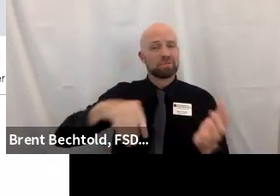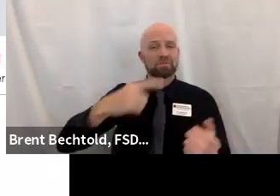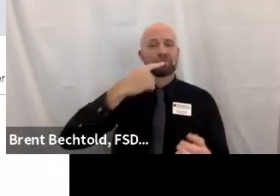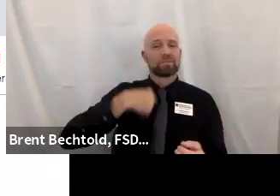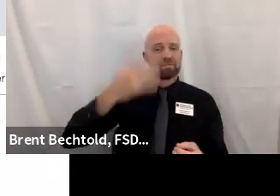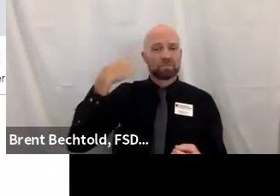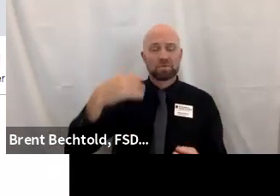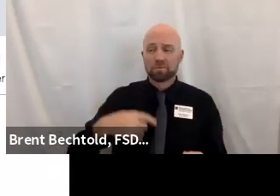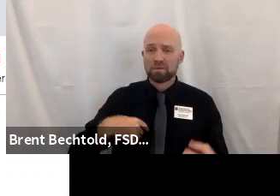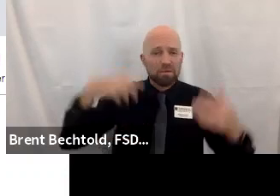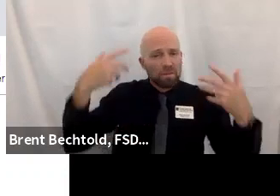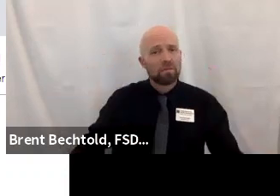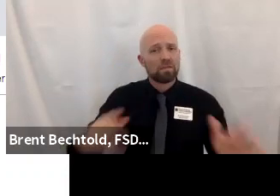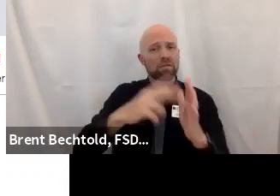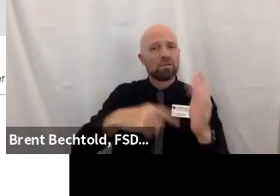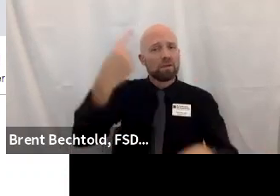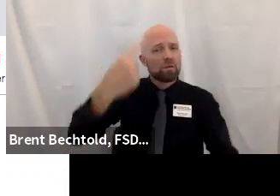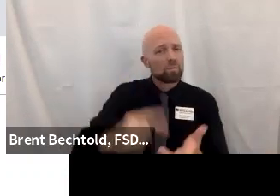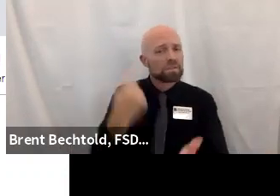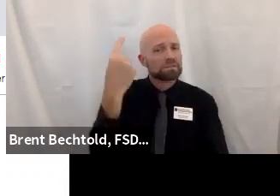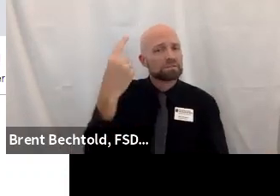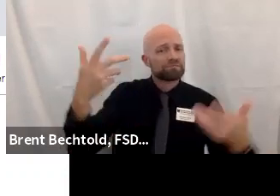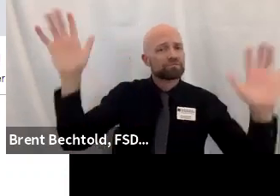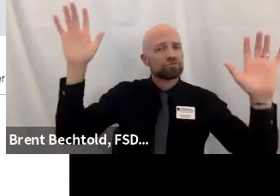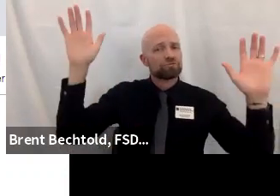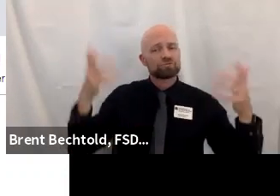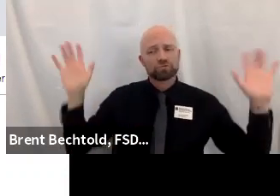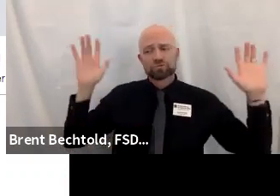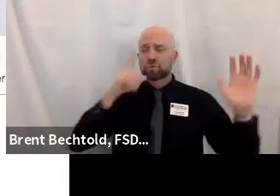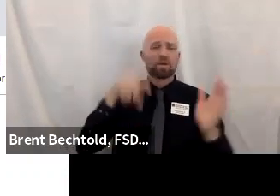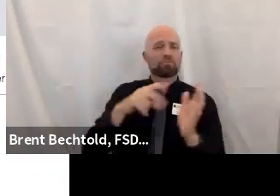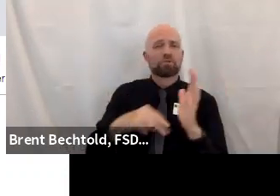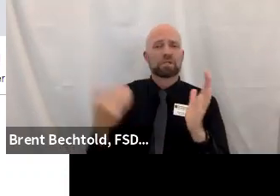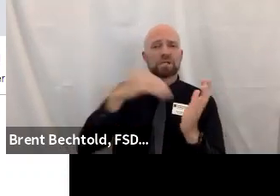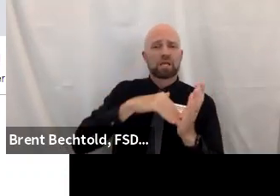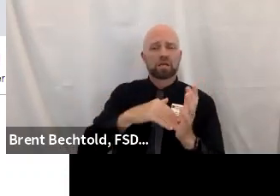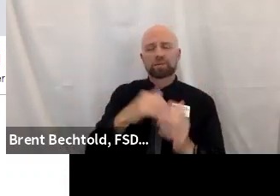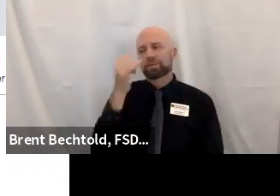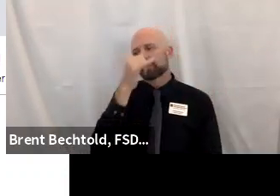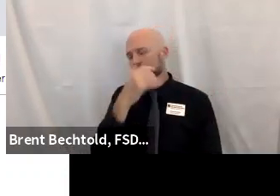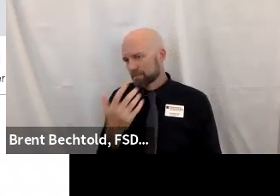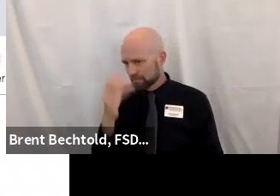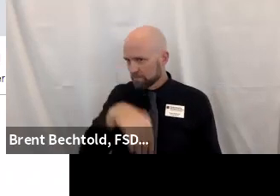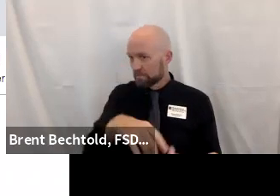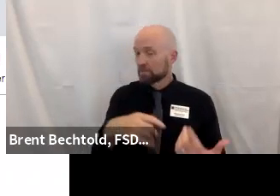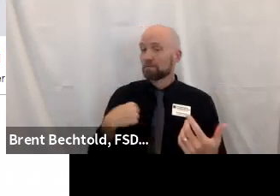Many students have said before, "no I already read that." "I read that one time. I don't have to read that again.